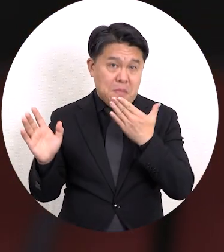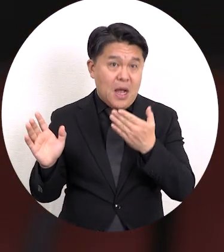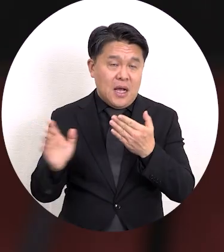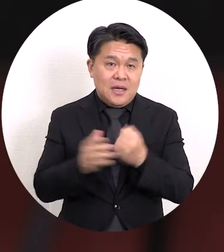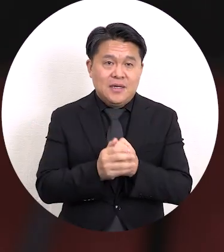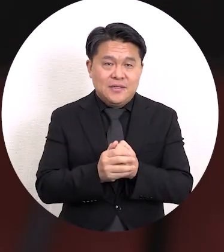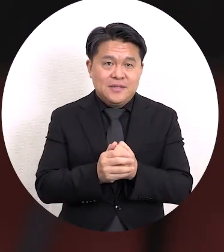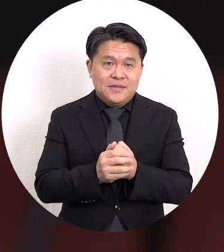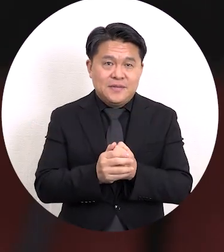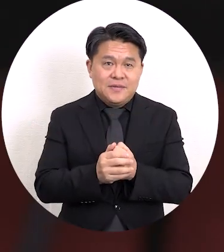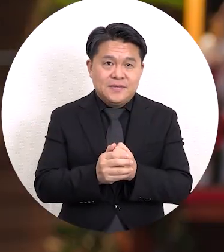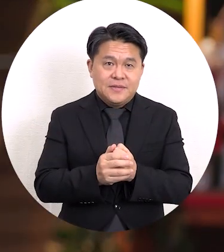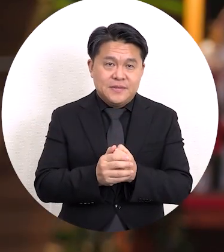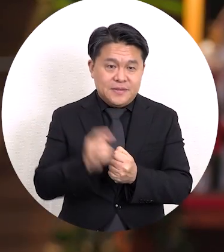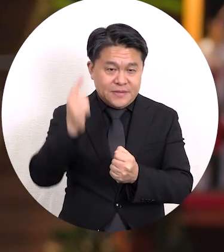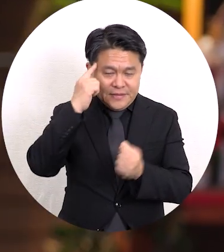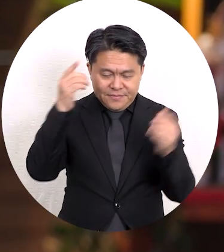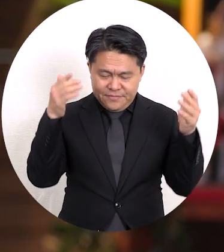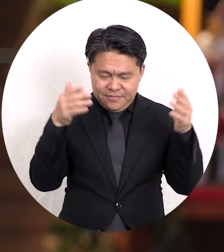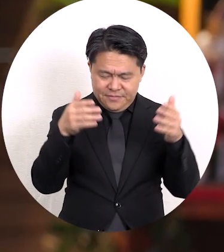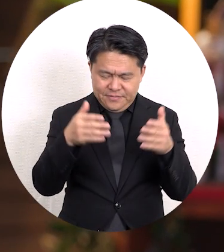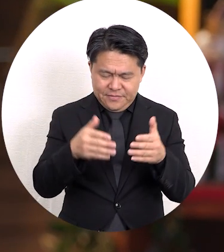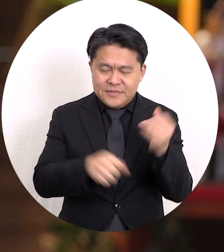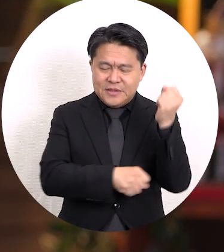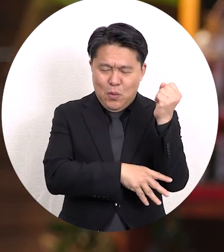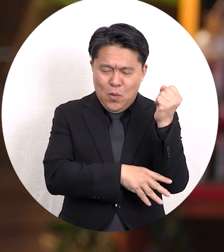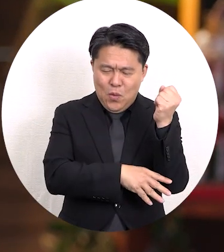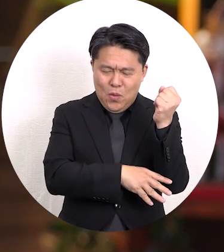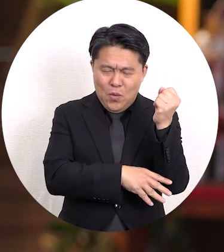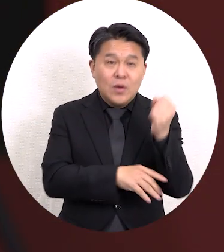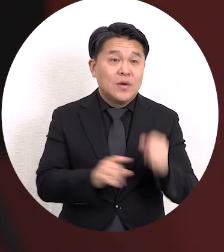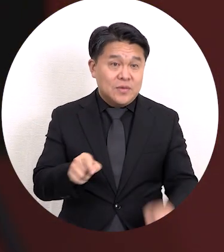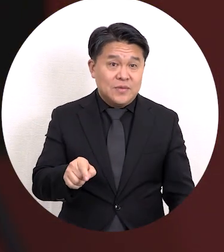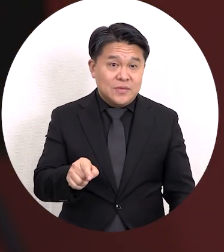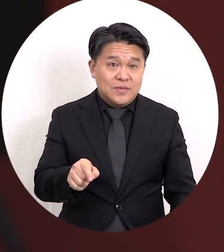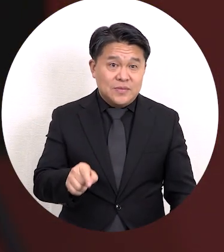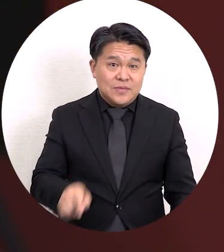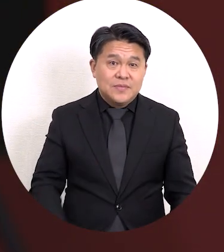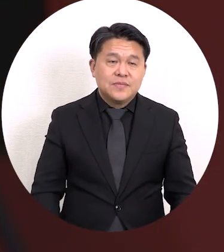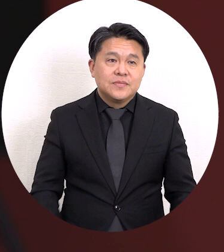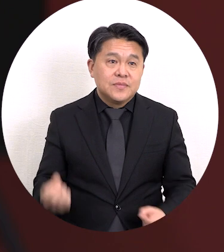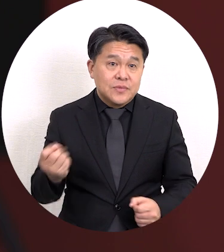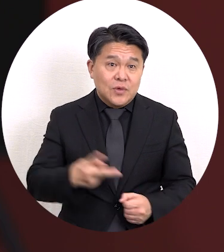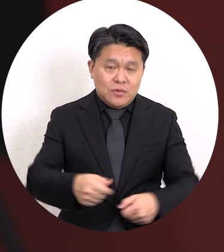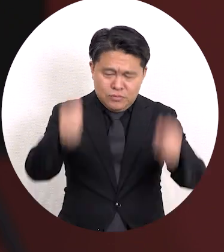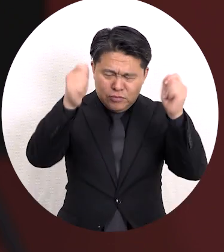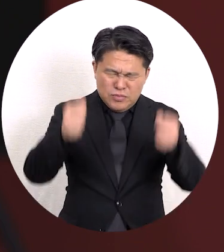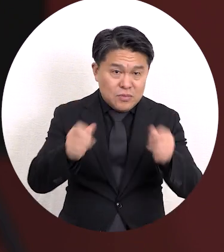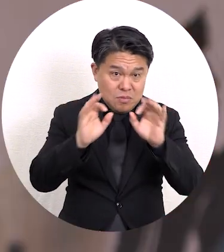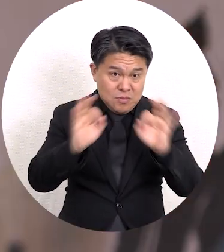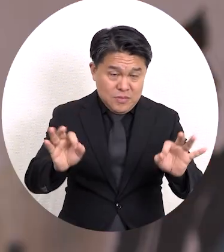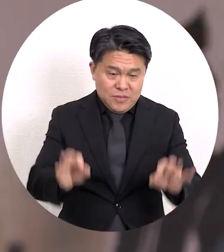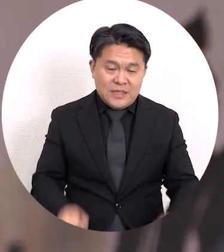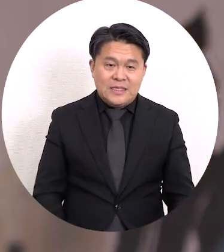and guide the mind back to its essential mode. In shamanistic rituals, all emotions joy, anger, sorrow, and pleasure are present